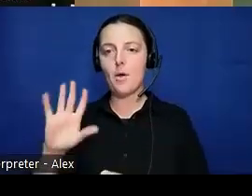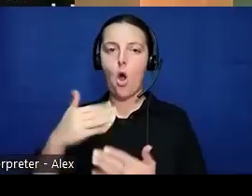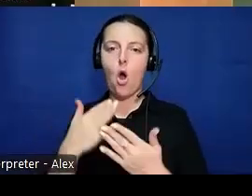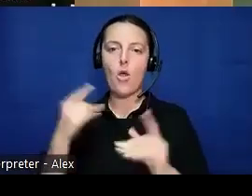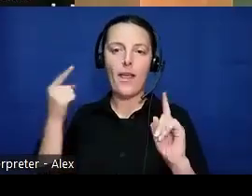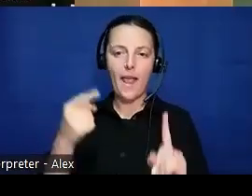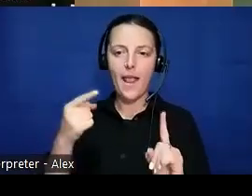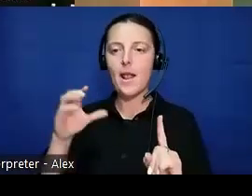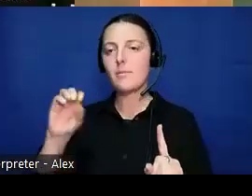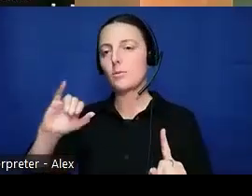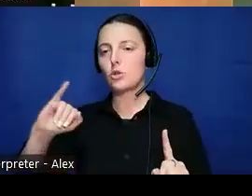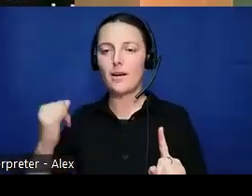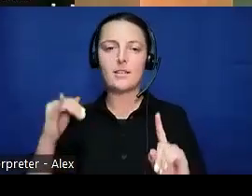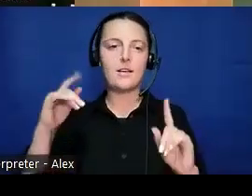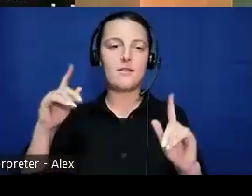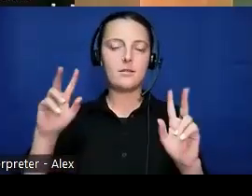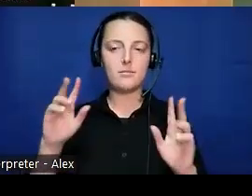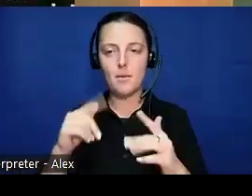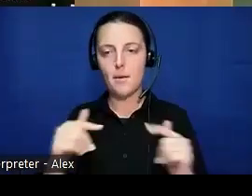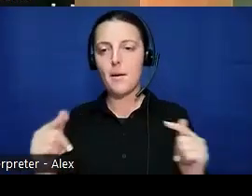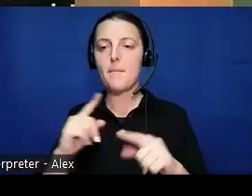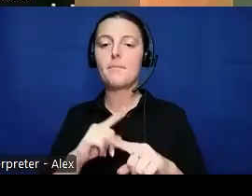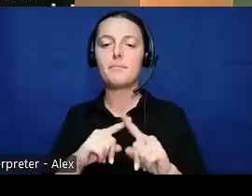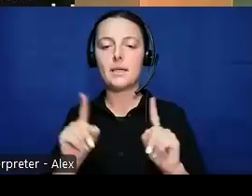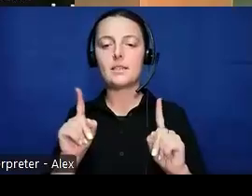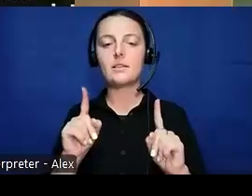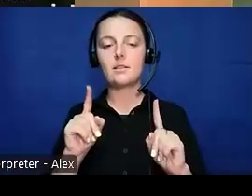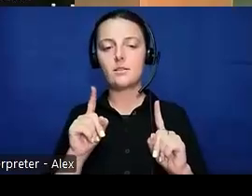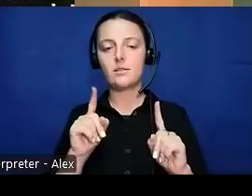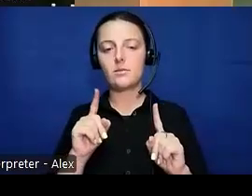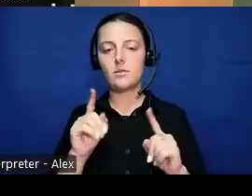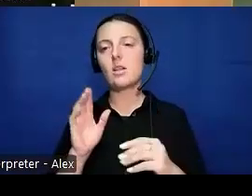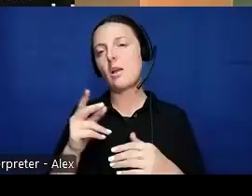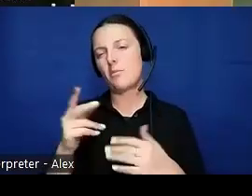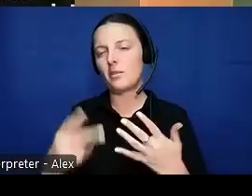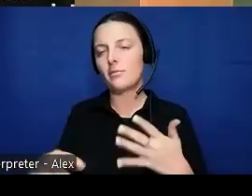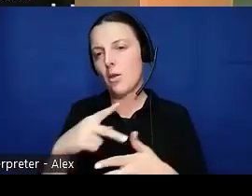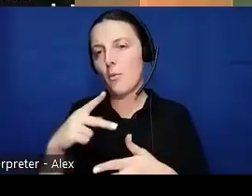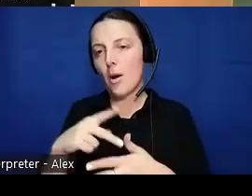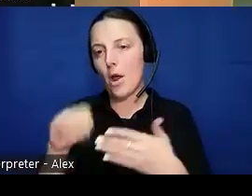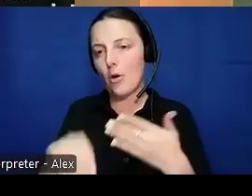are. Obviously, the primary outcome is remission from depression. But the other neat thing about